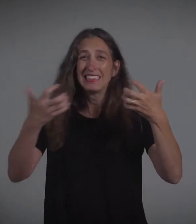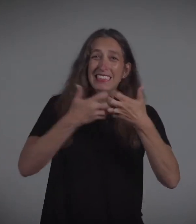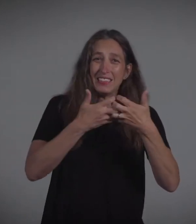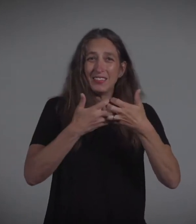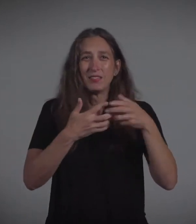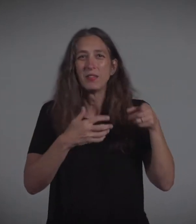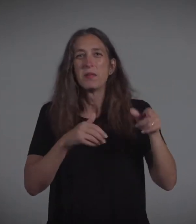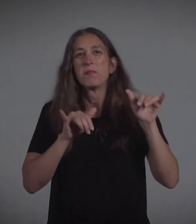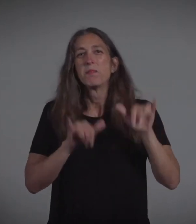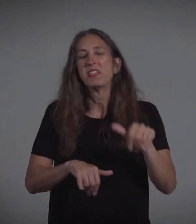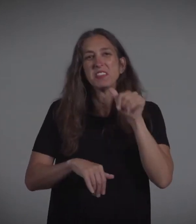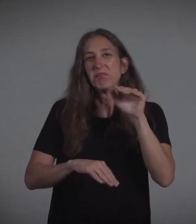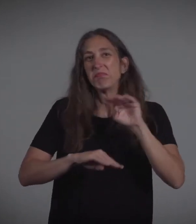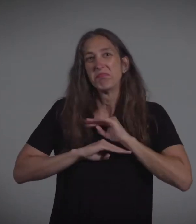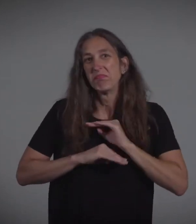it will never be good enough.